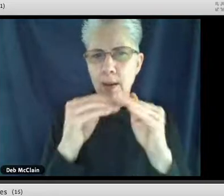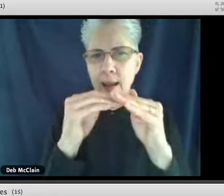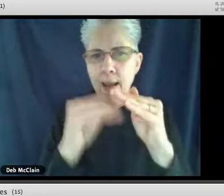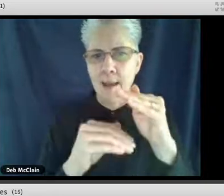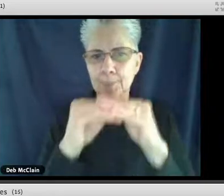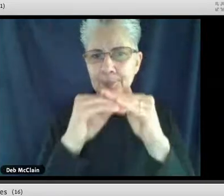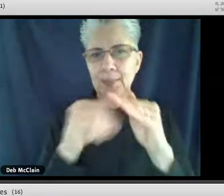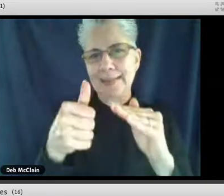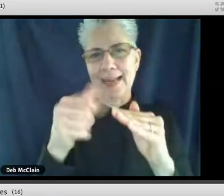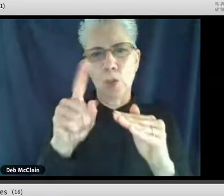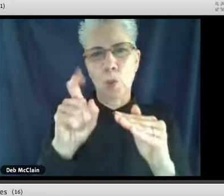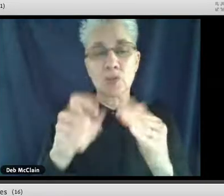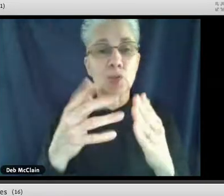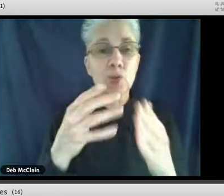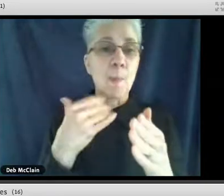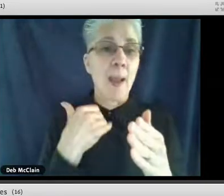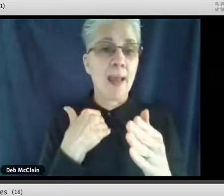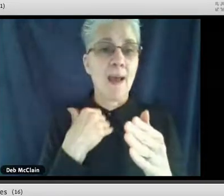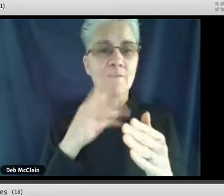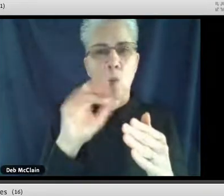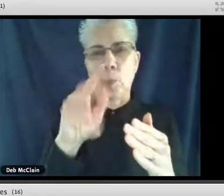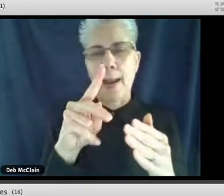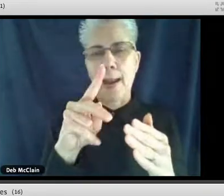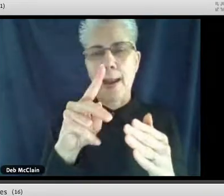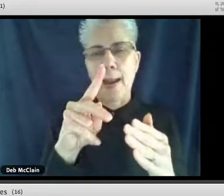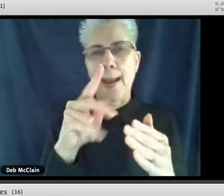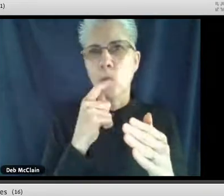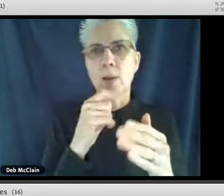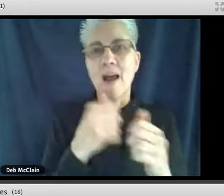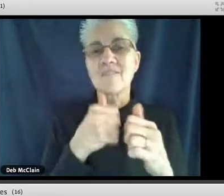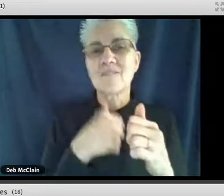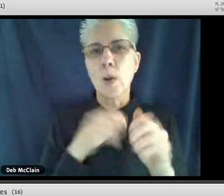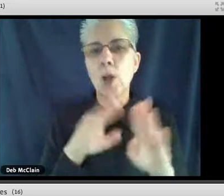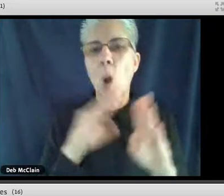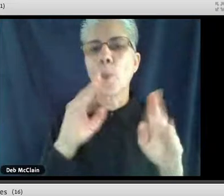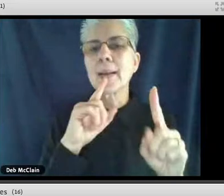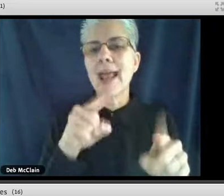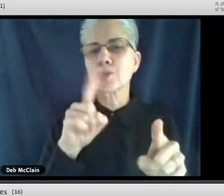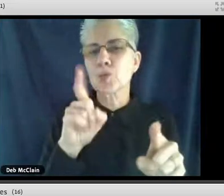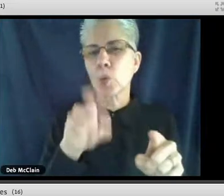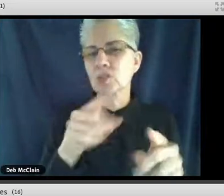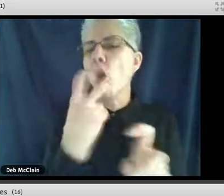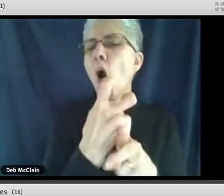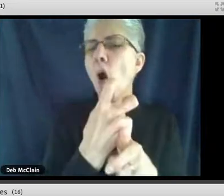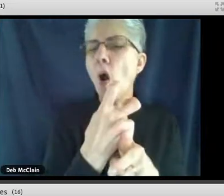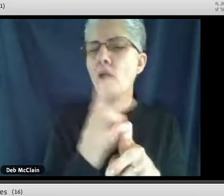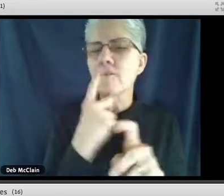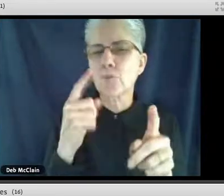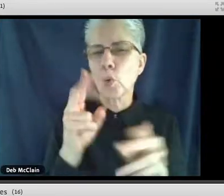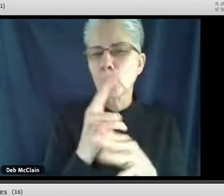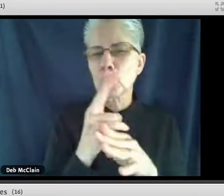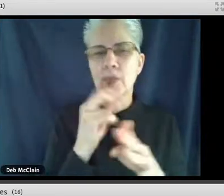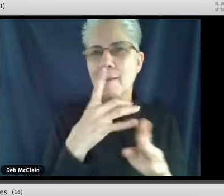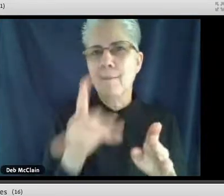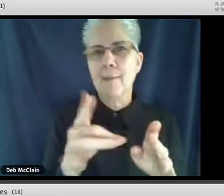You might have some ranking. I would avoid open-answered questions because those are really hard for users. They don't like open-ended questions